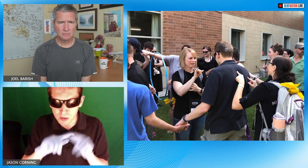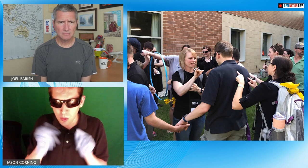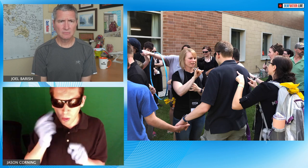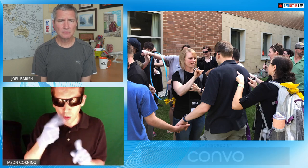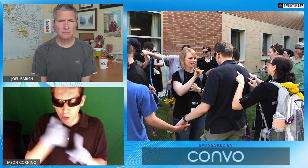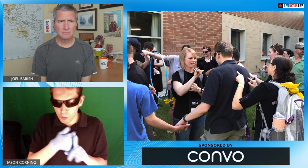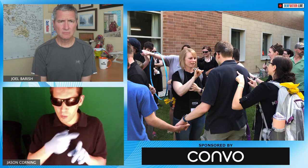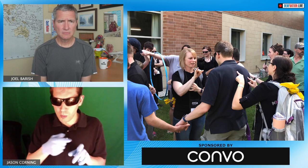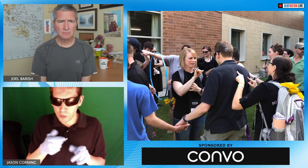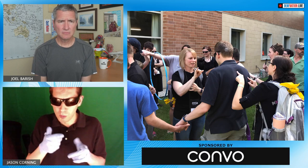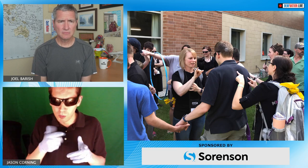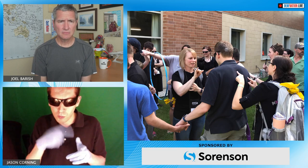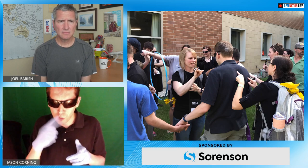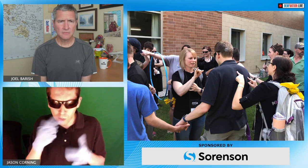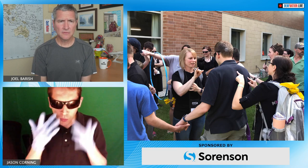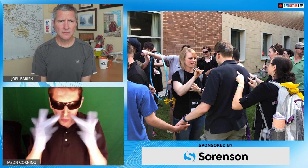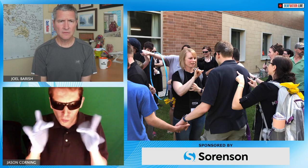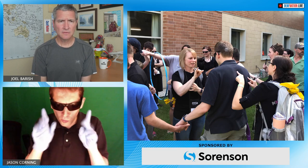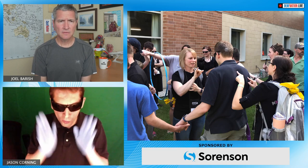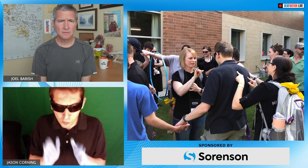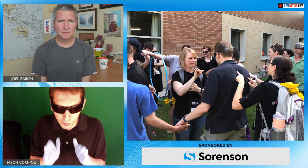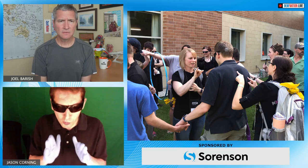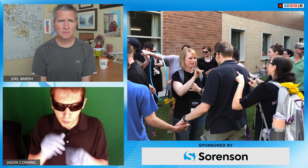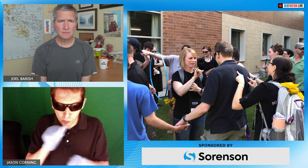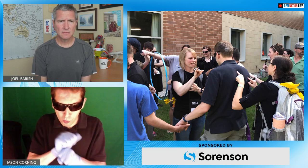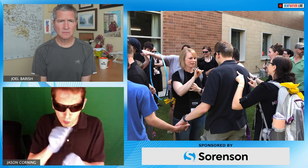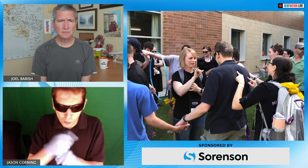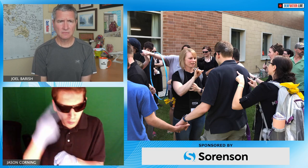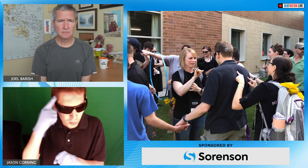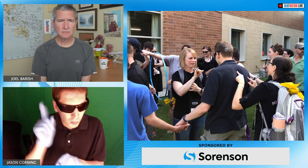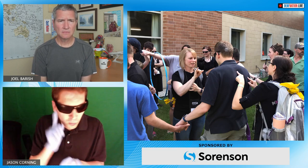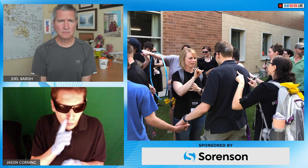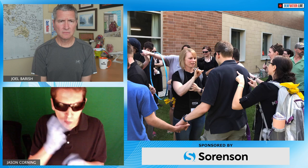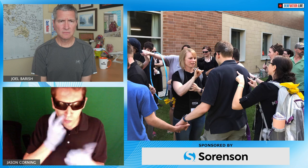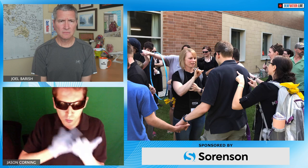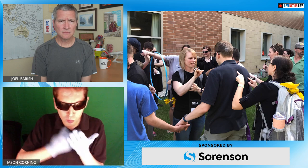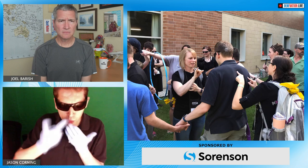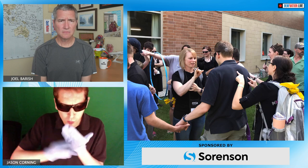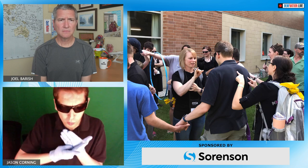it was a sighted person who was teaching haptic who work for the deafblind project